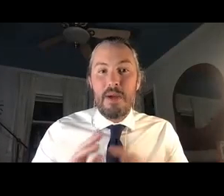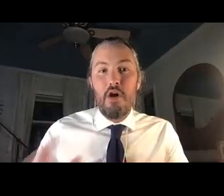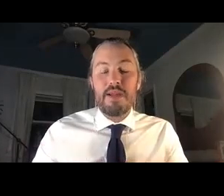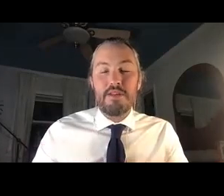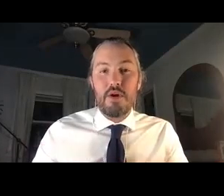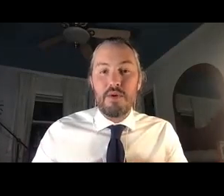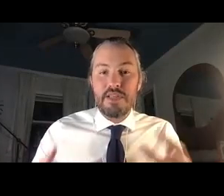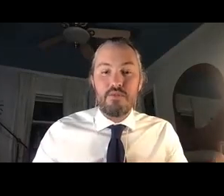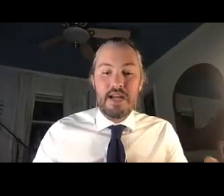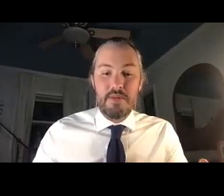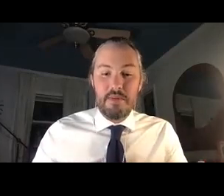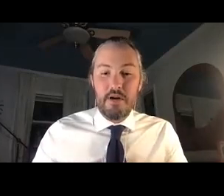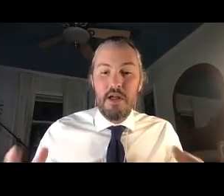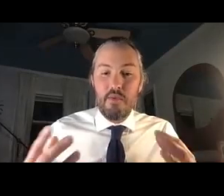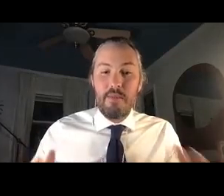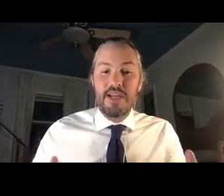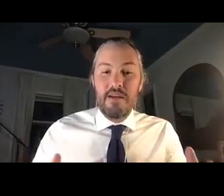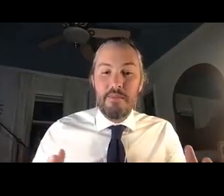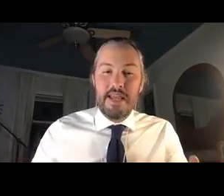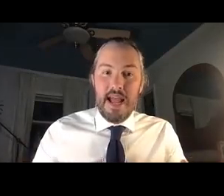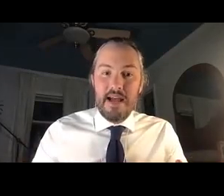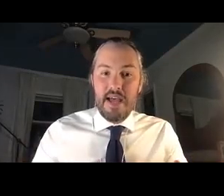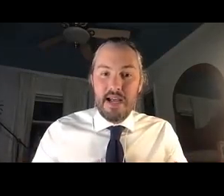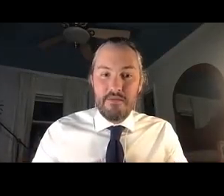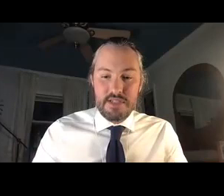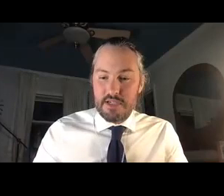opening the door with this respite bill we're able to kind of begin to have that conversation.